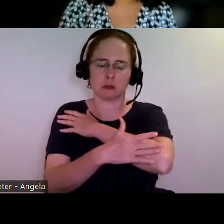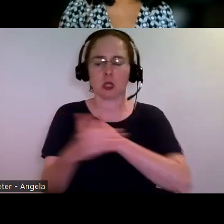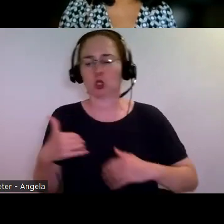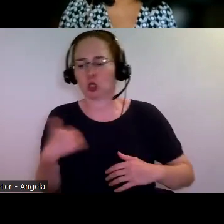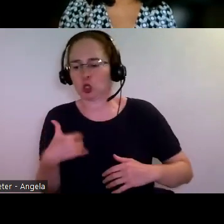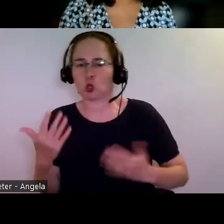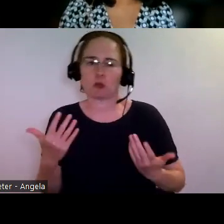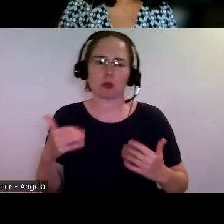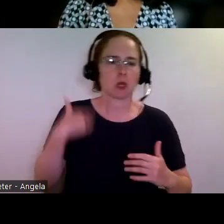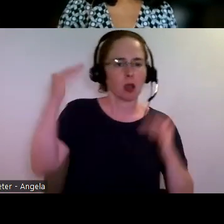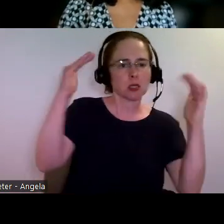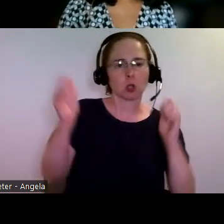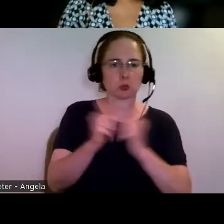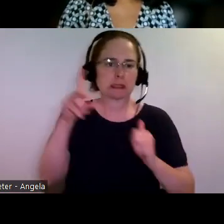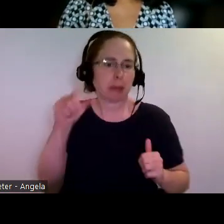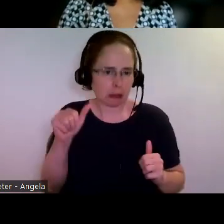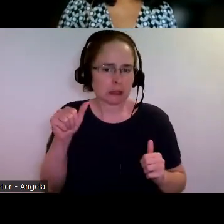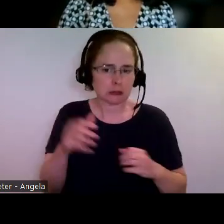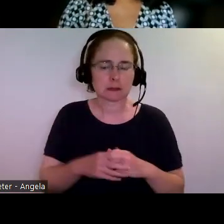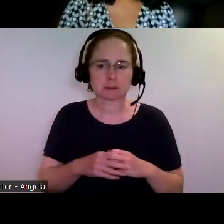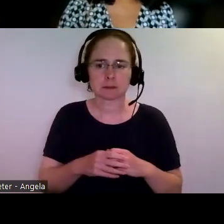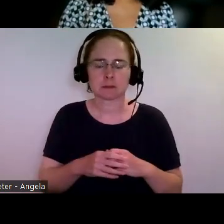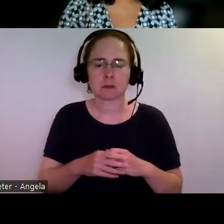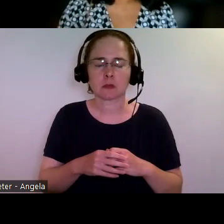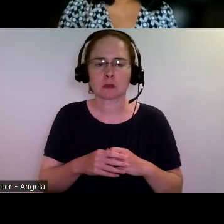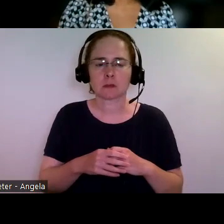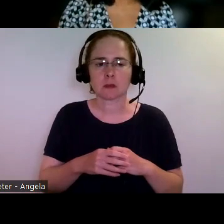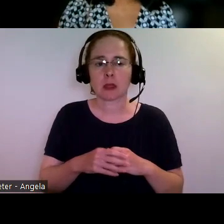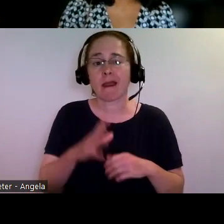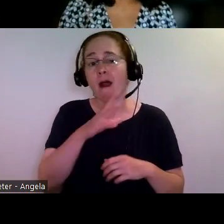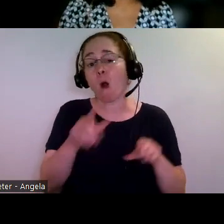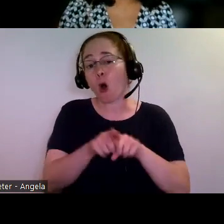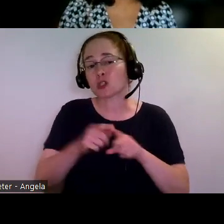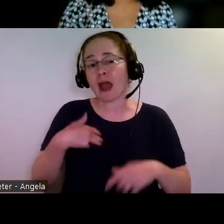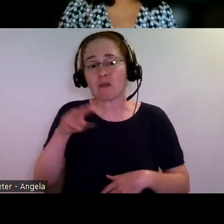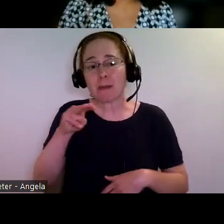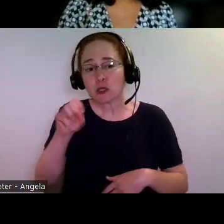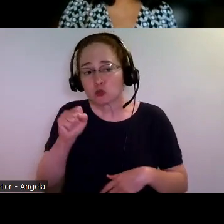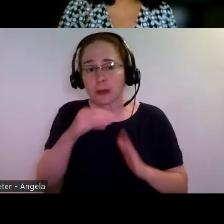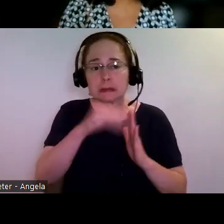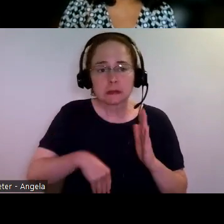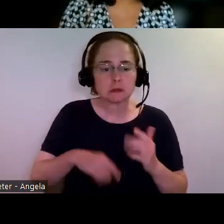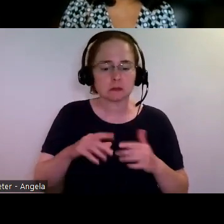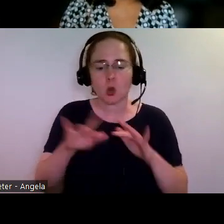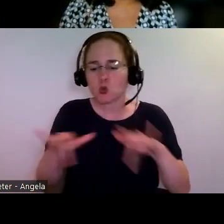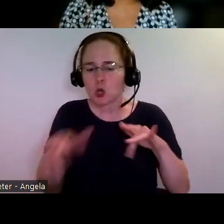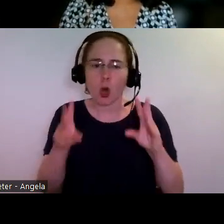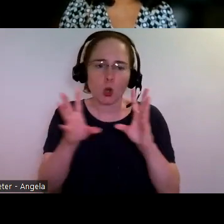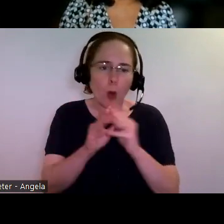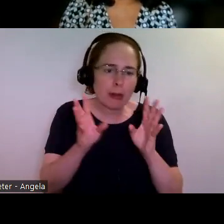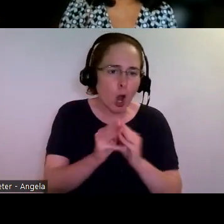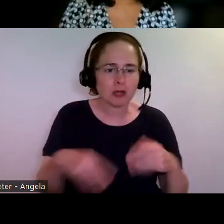with disabilities, and also manuscripts, recorded webinars, and contact information there as well.